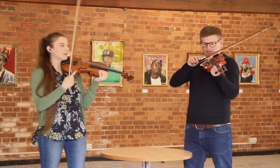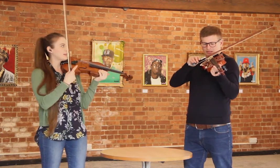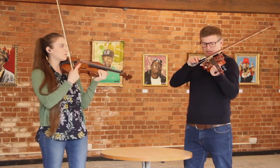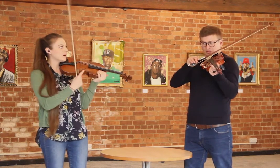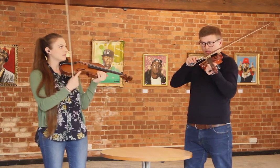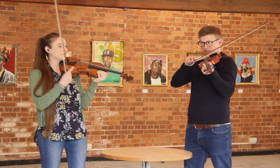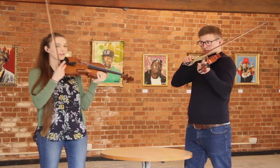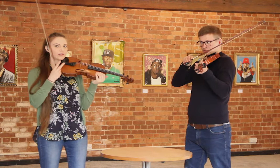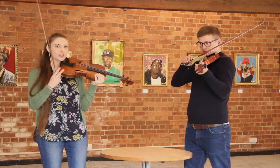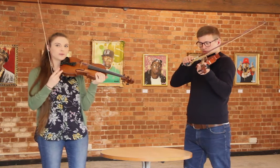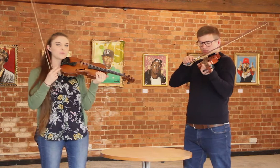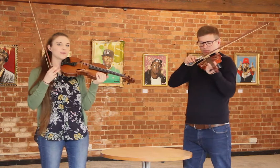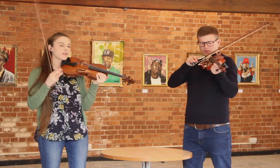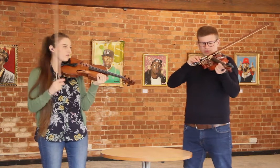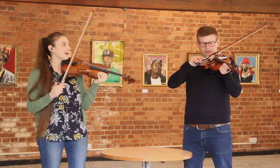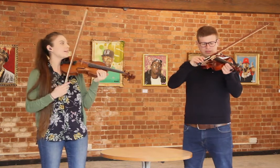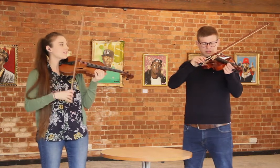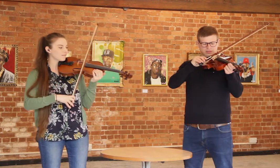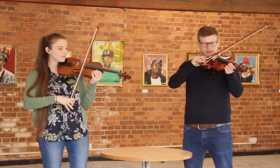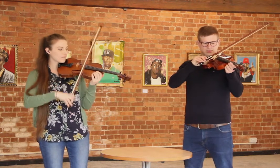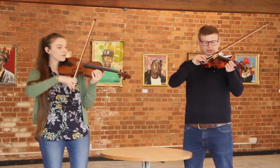Ready? 1, 2, 3, 4